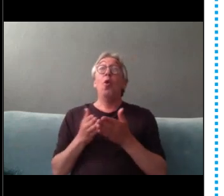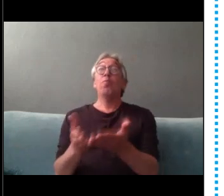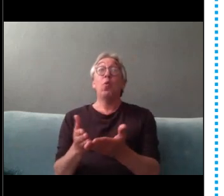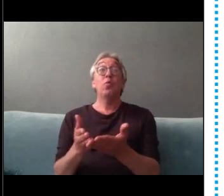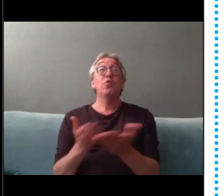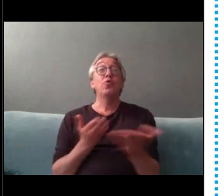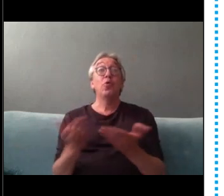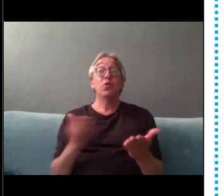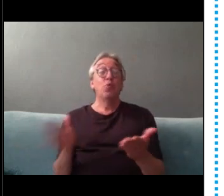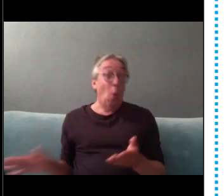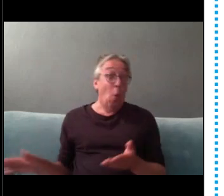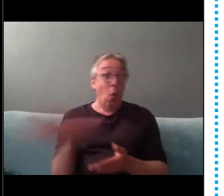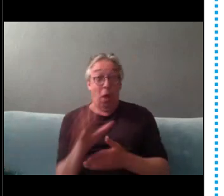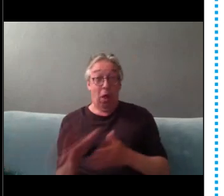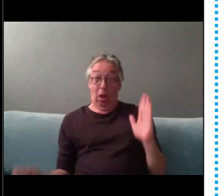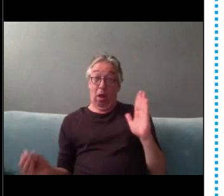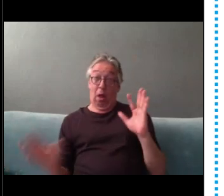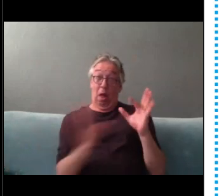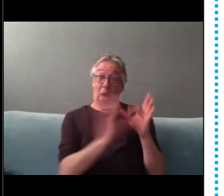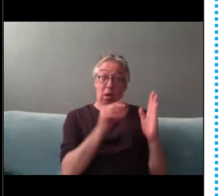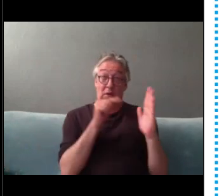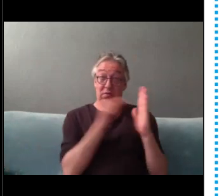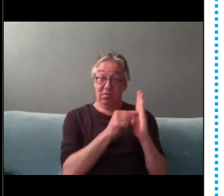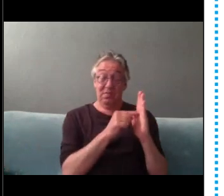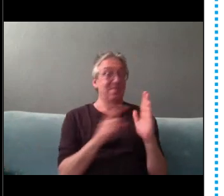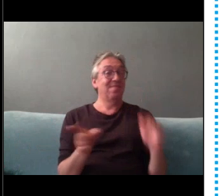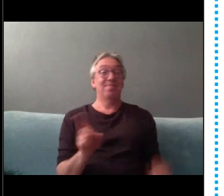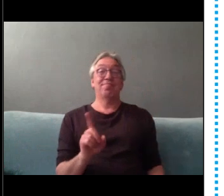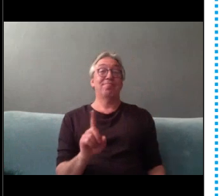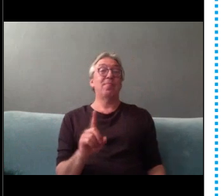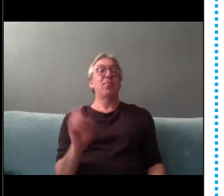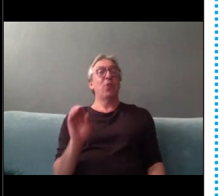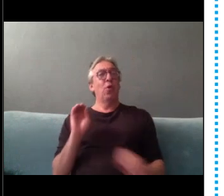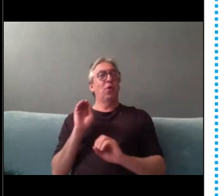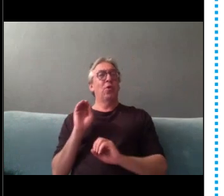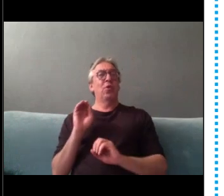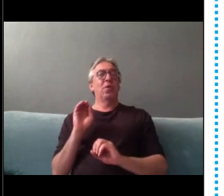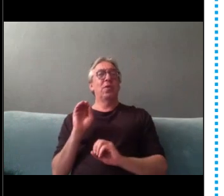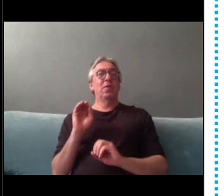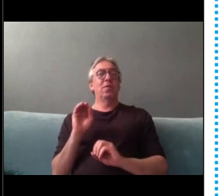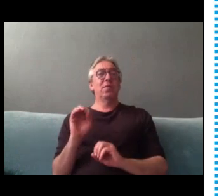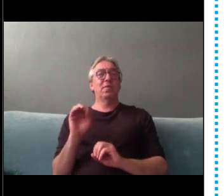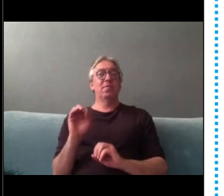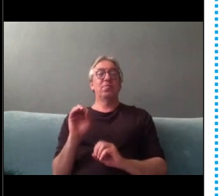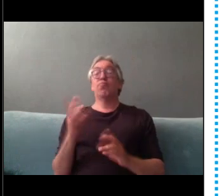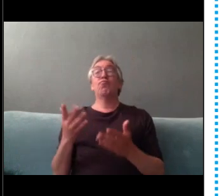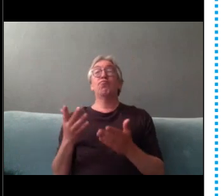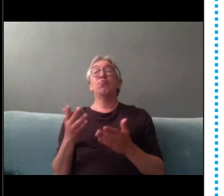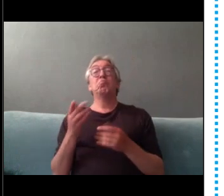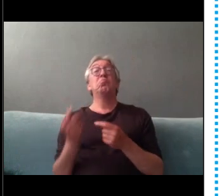The accessibility of vessels is also a problem that we hear several times that in some cases, for example,